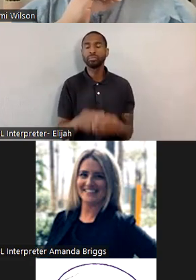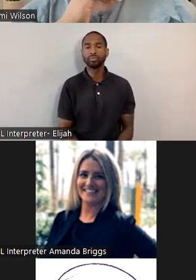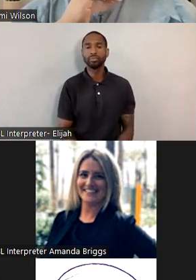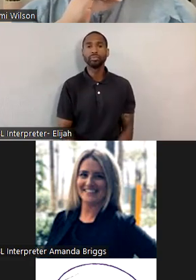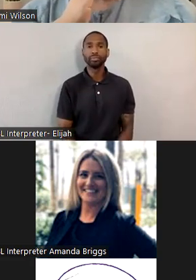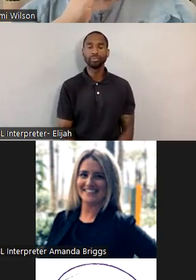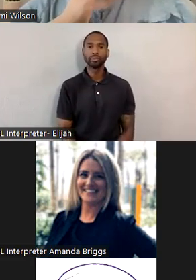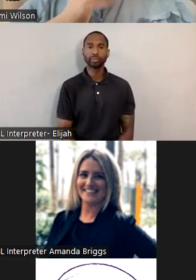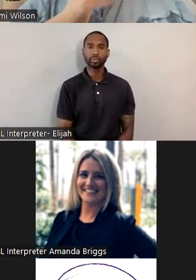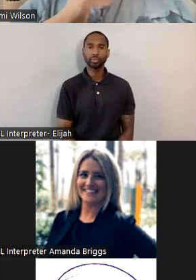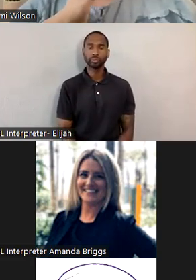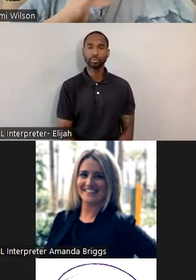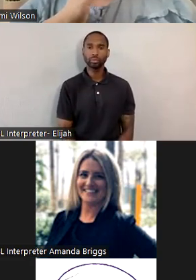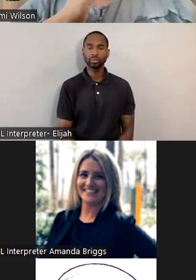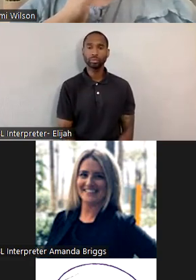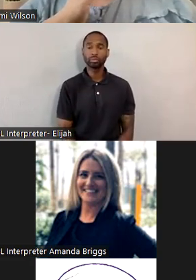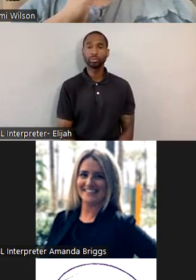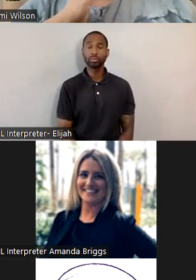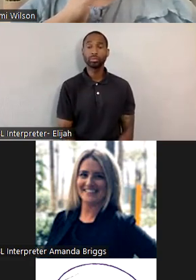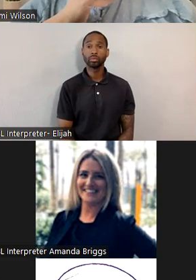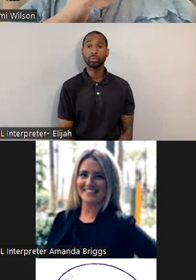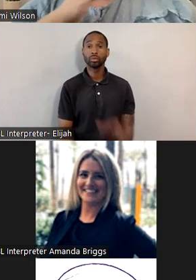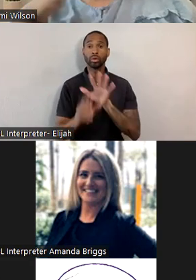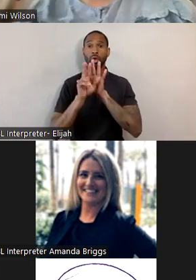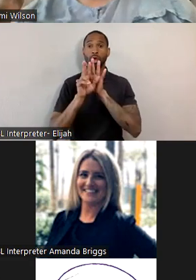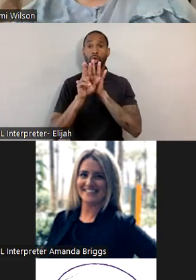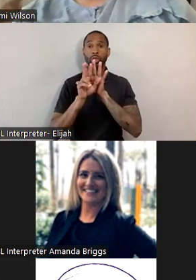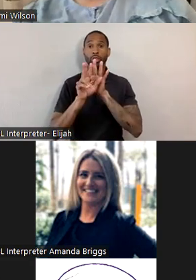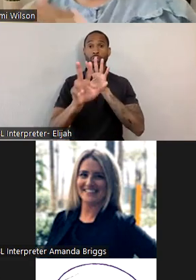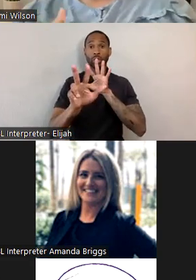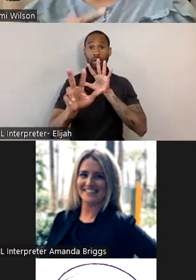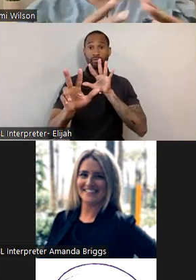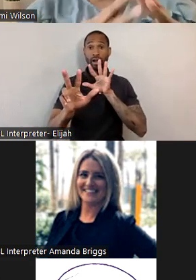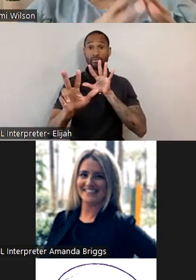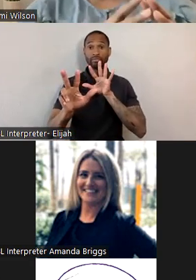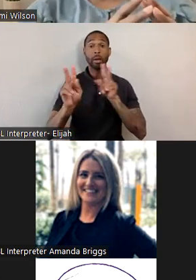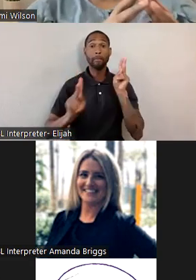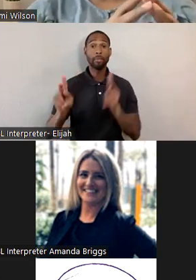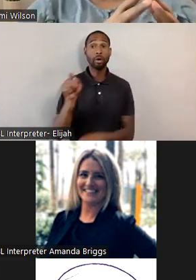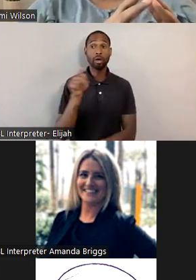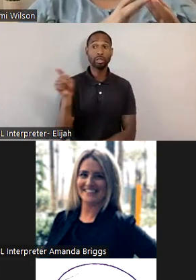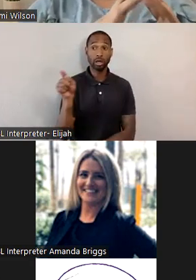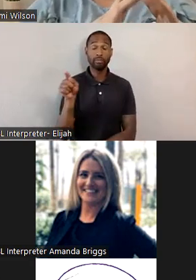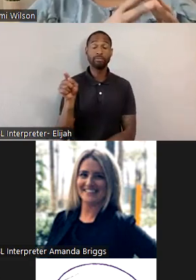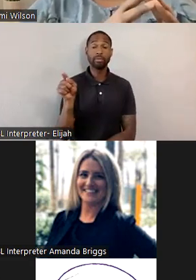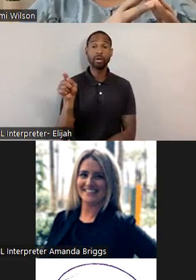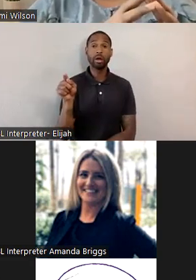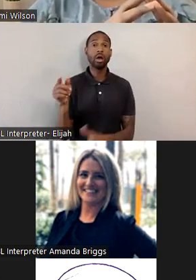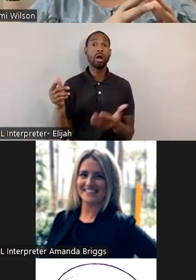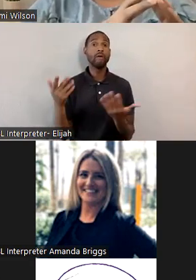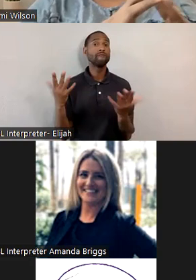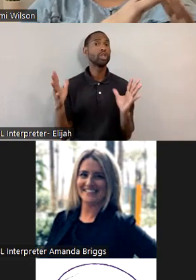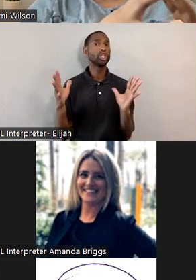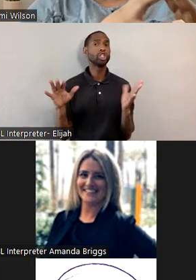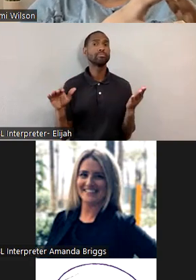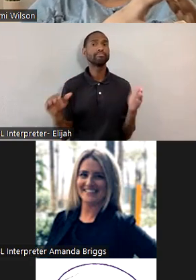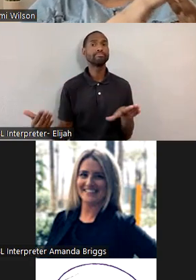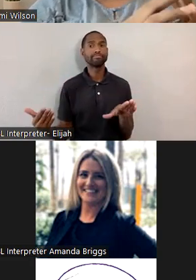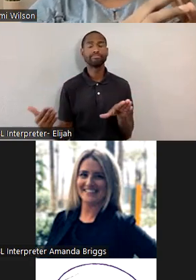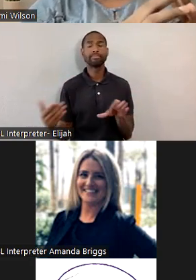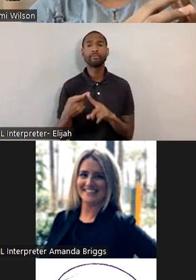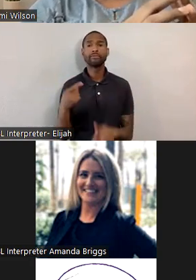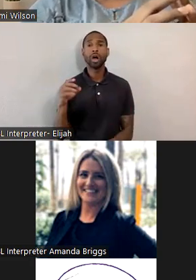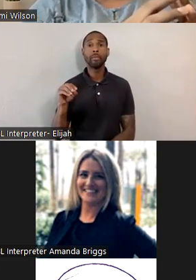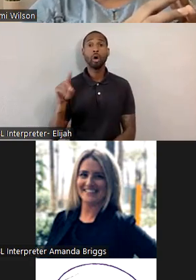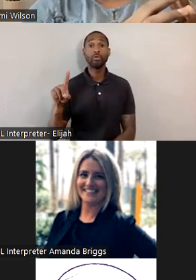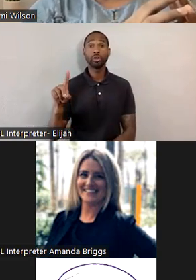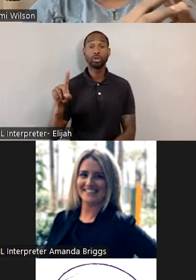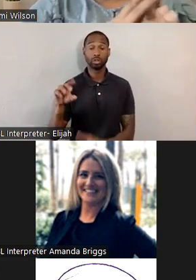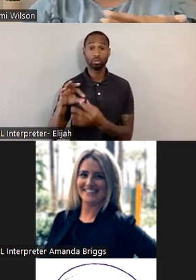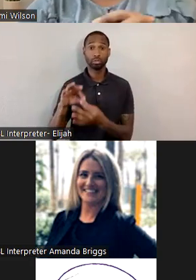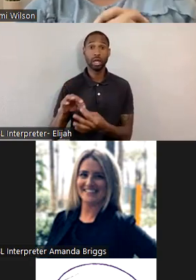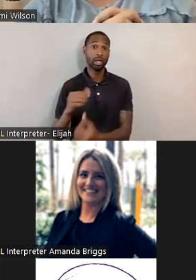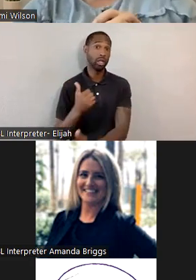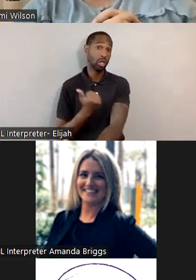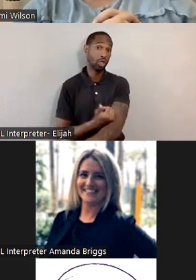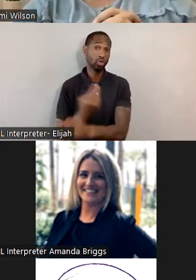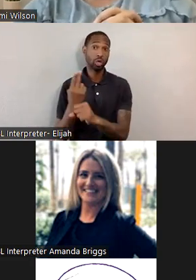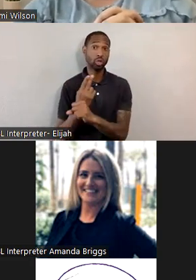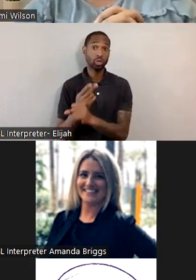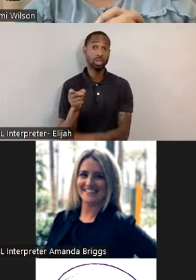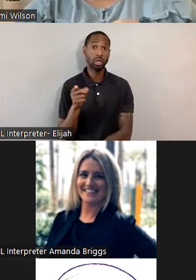3 in 5 people who have passed, who have died from overdose related deaths could